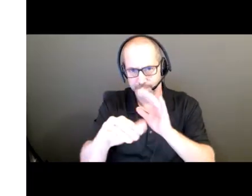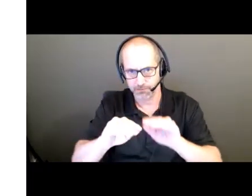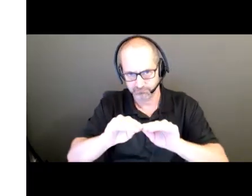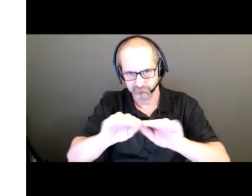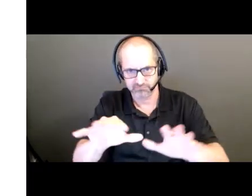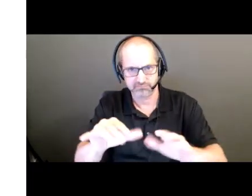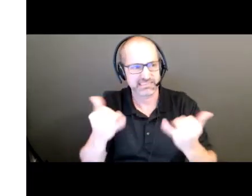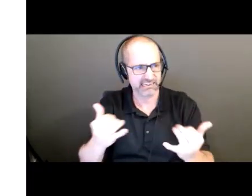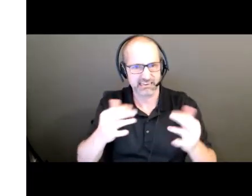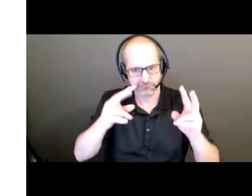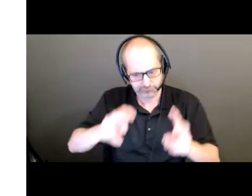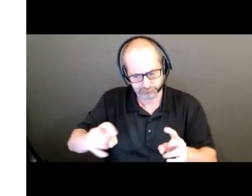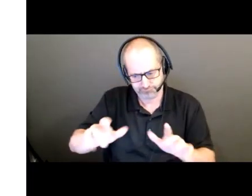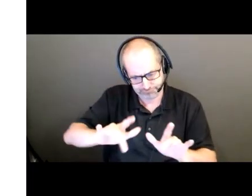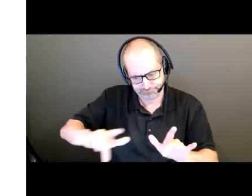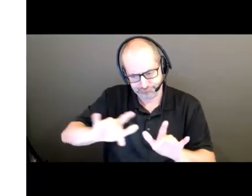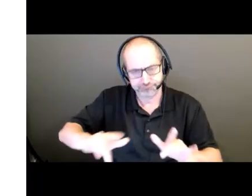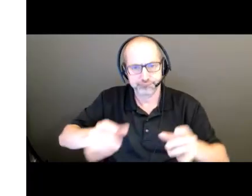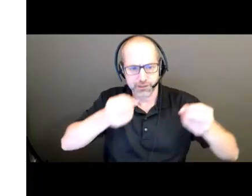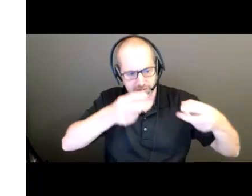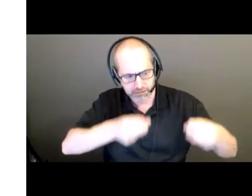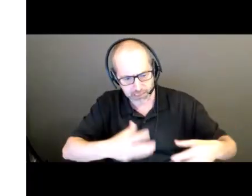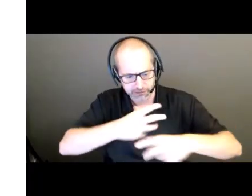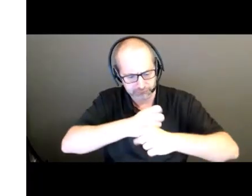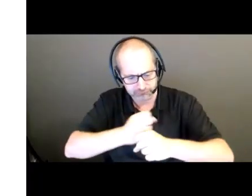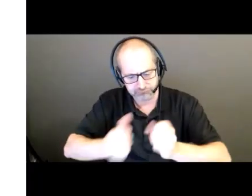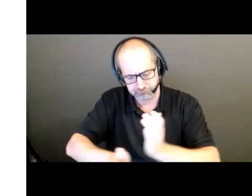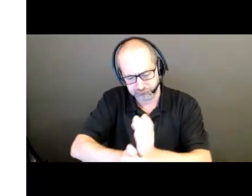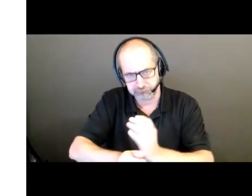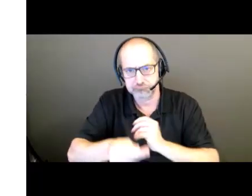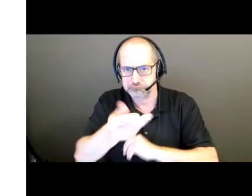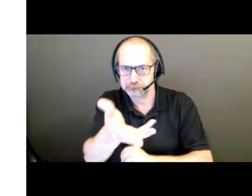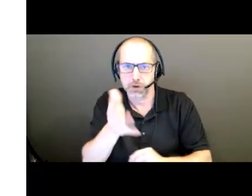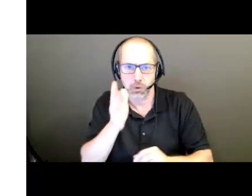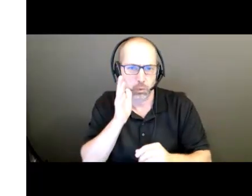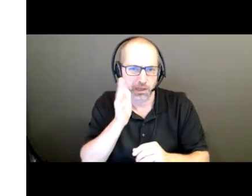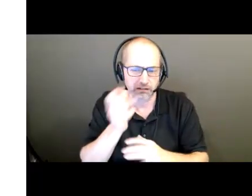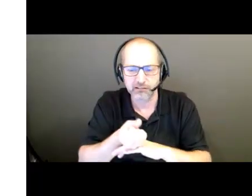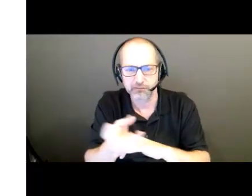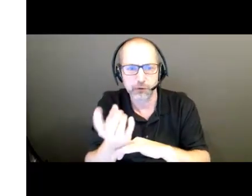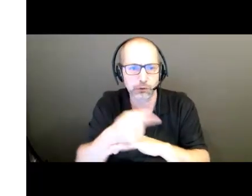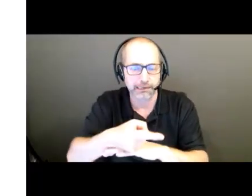For those people who have registered and are not here, they'll also be receiving the presentation.